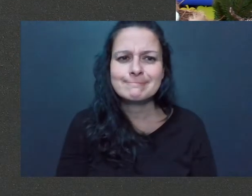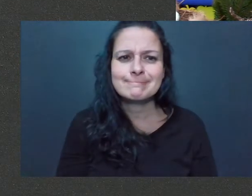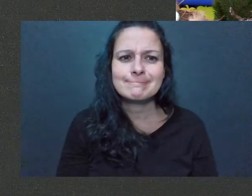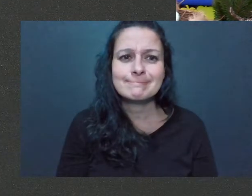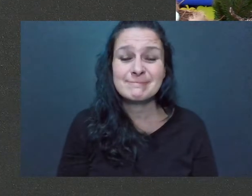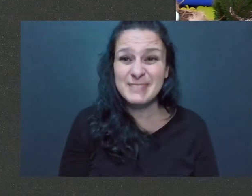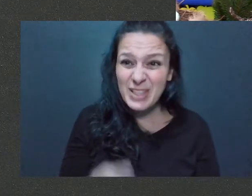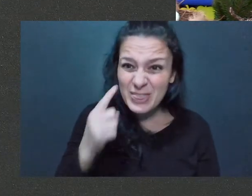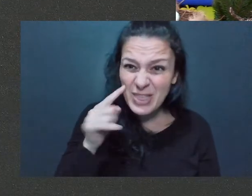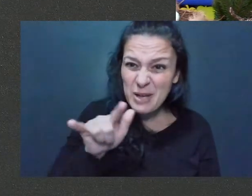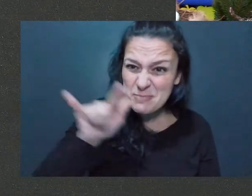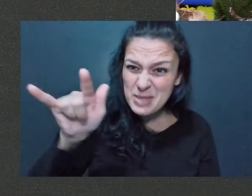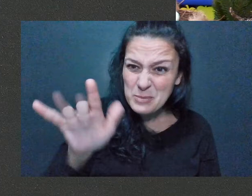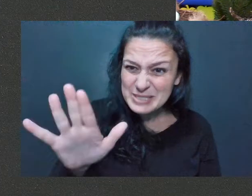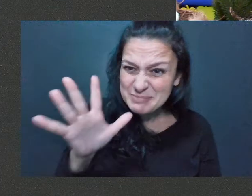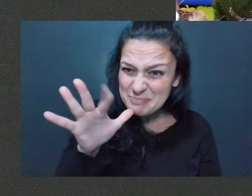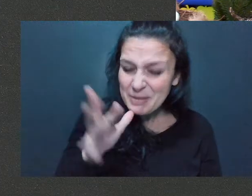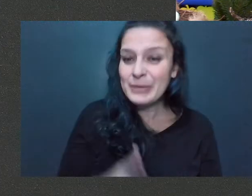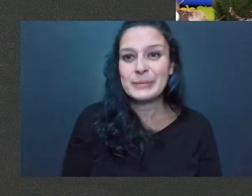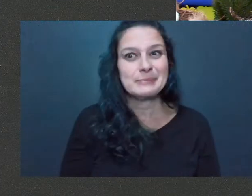Oh boy, he thought the plane was his mom now.